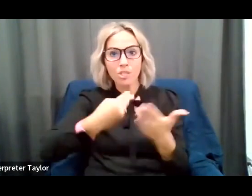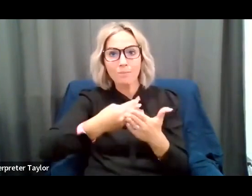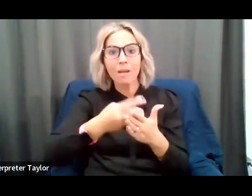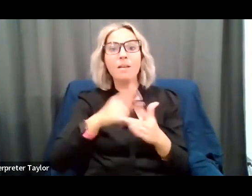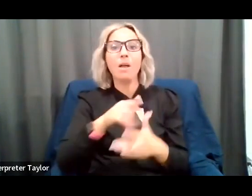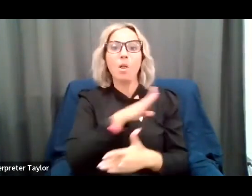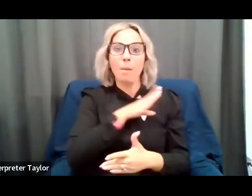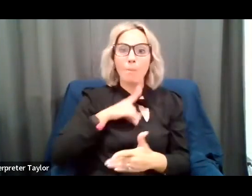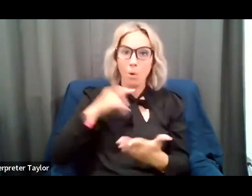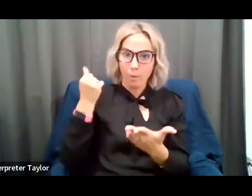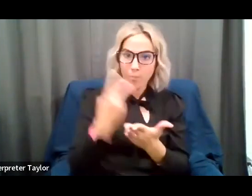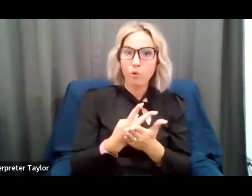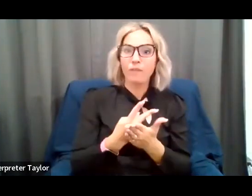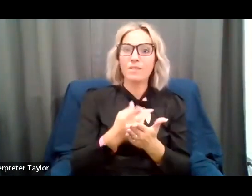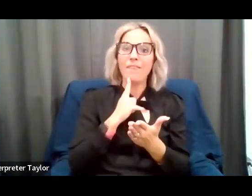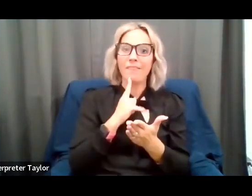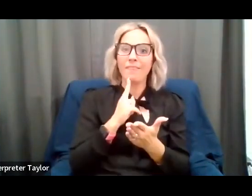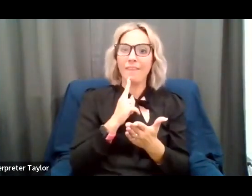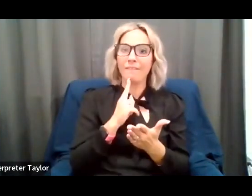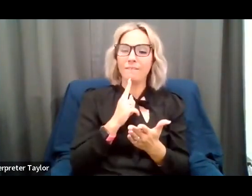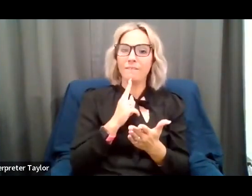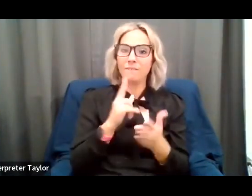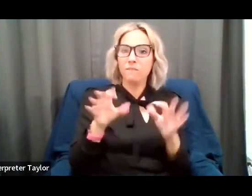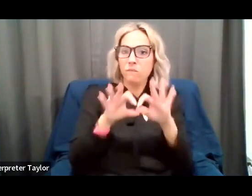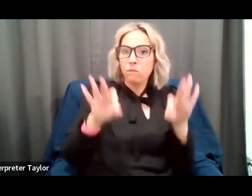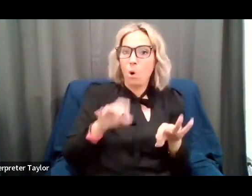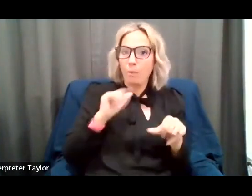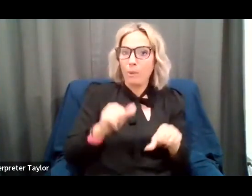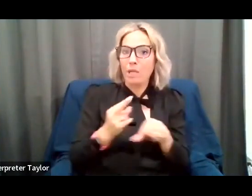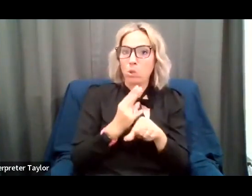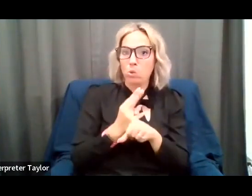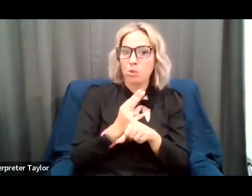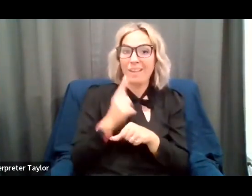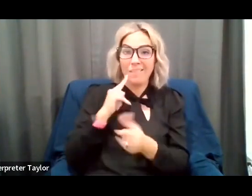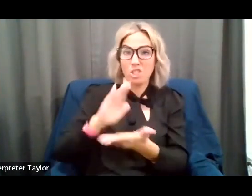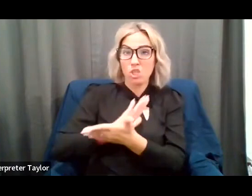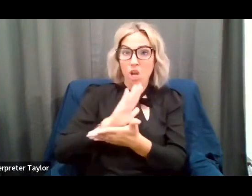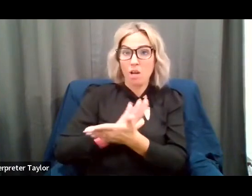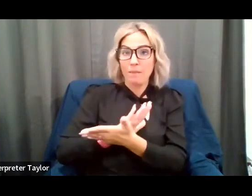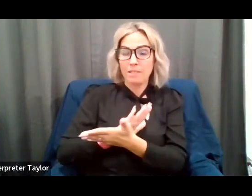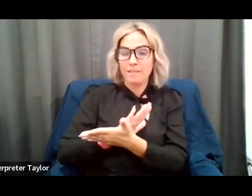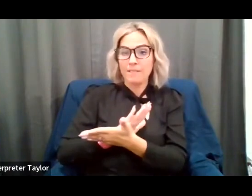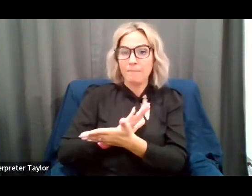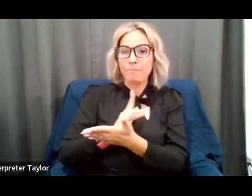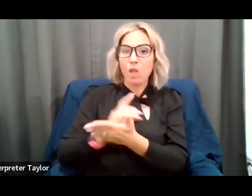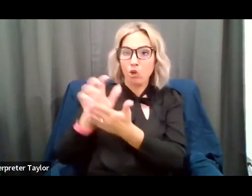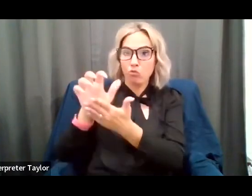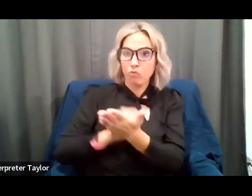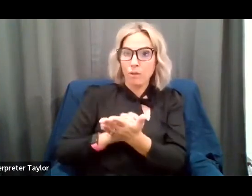approves the authorization for us to do so. These are Bonds. These are documents excuse me, that are drafted by your legal counsel,